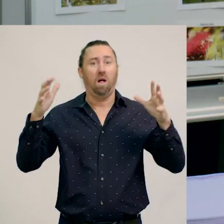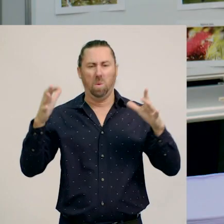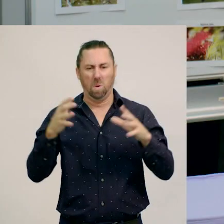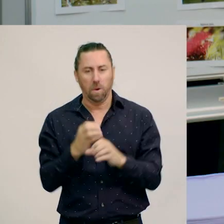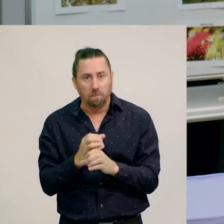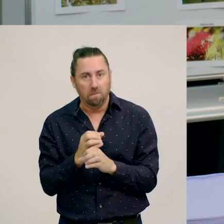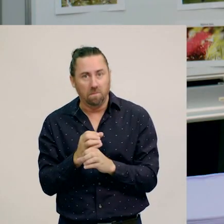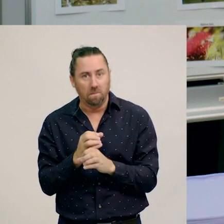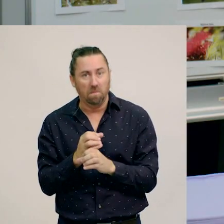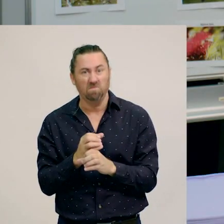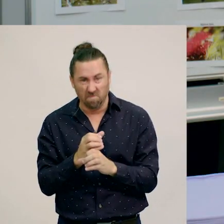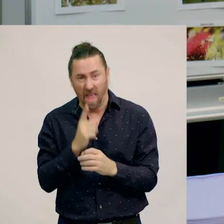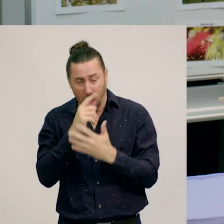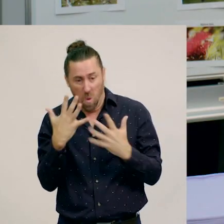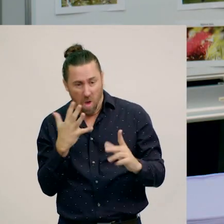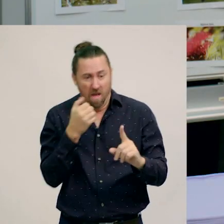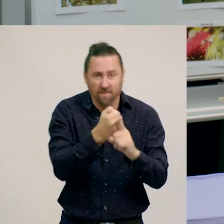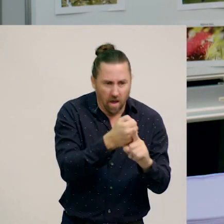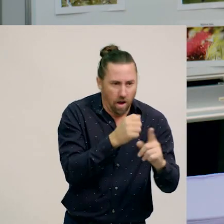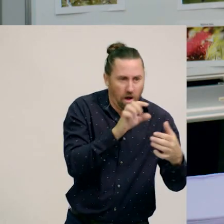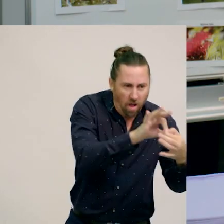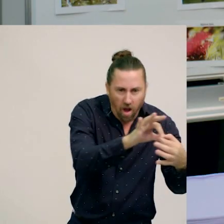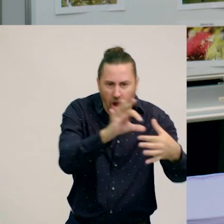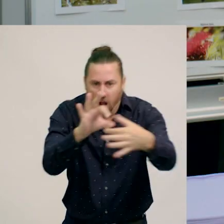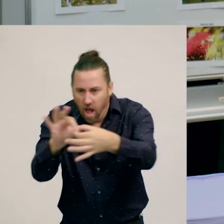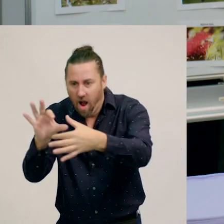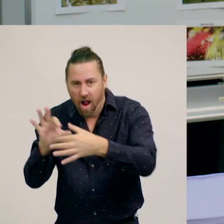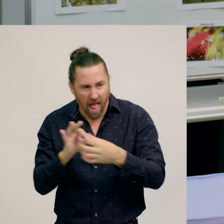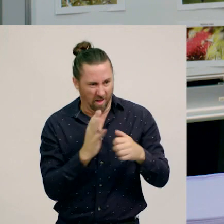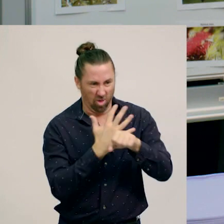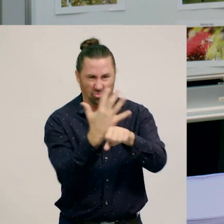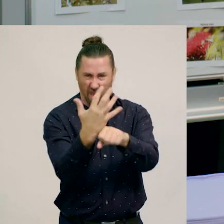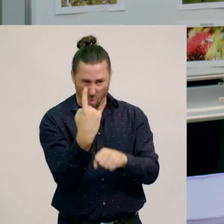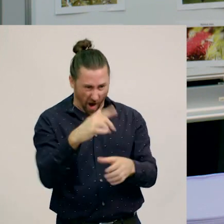So this has a devastating effect on all living things in the grassland habitat.